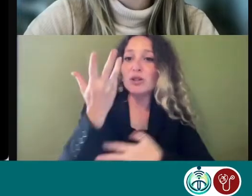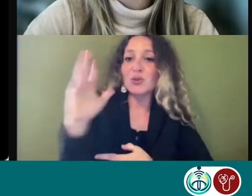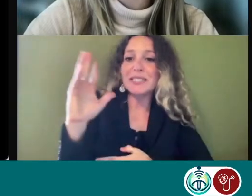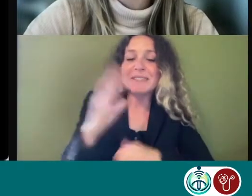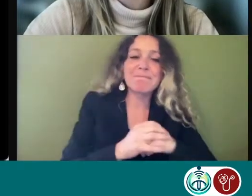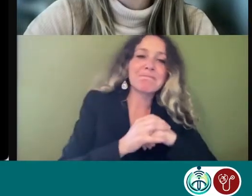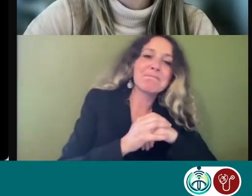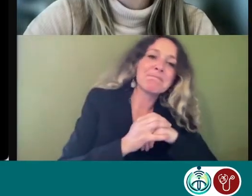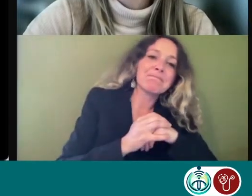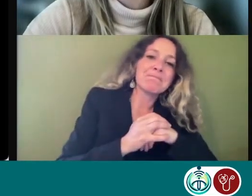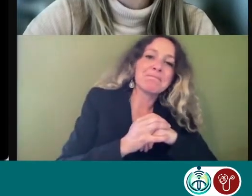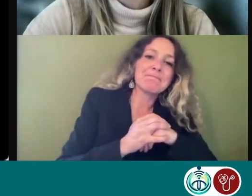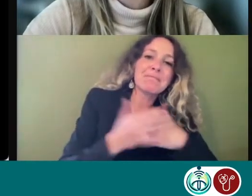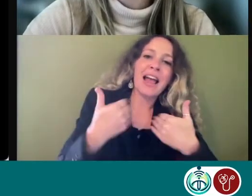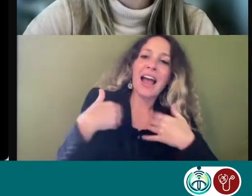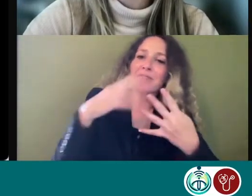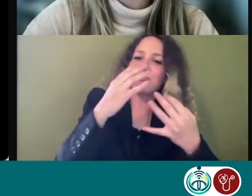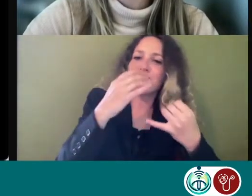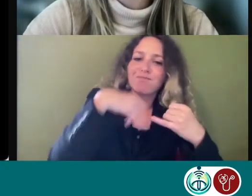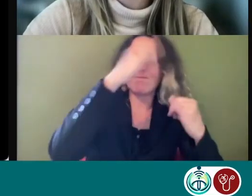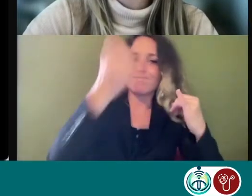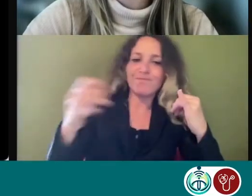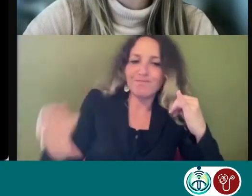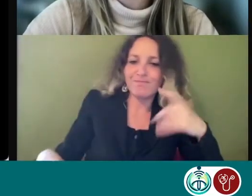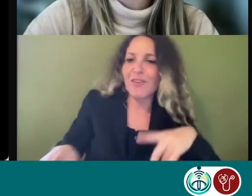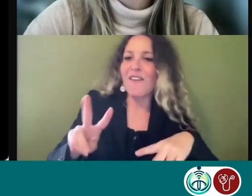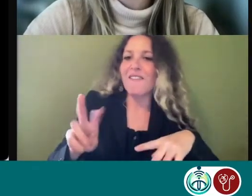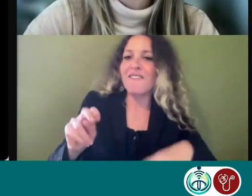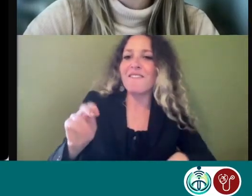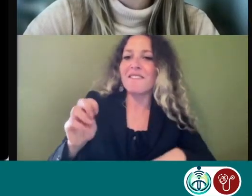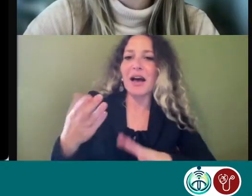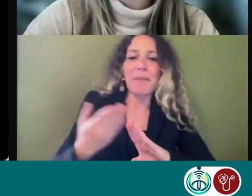there were vines before that have now been cut down. They're almost sort of scars on the fence.